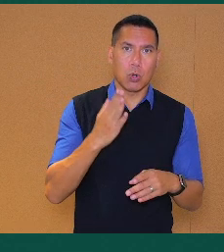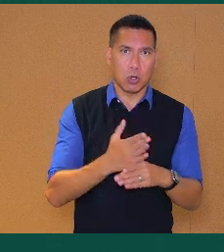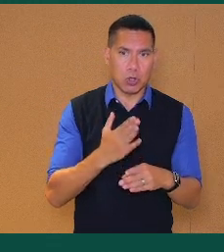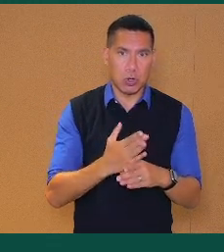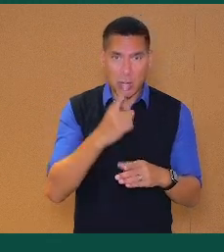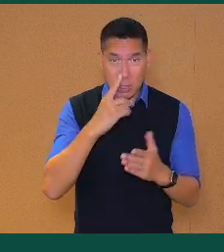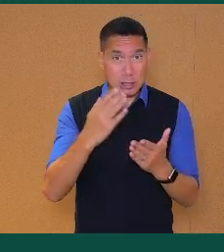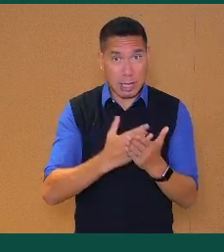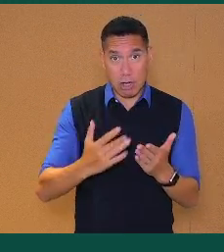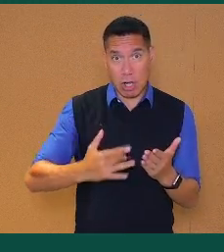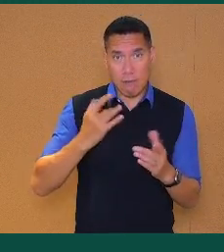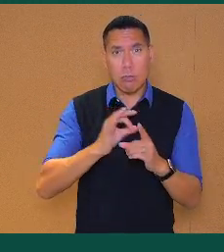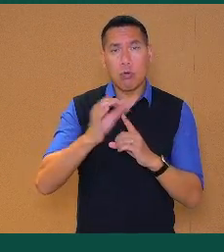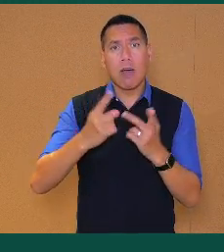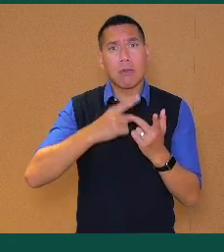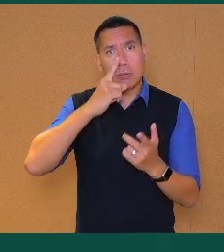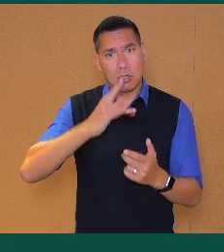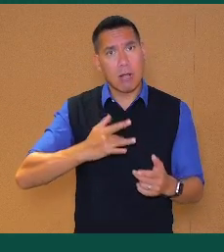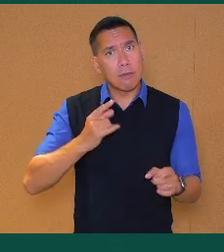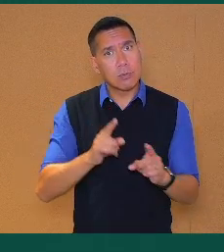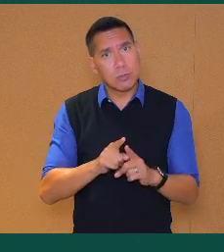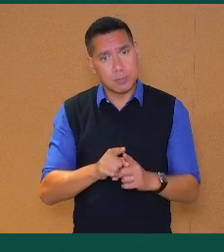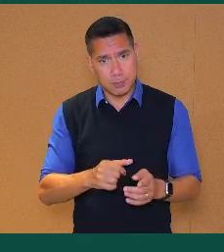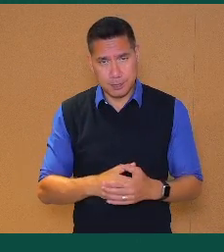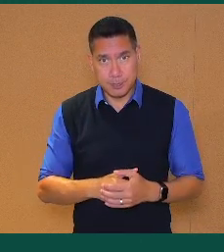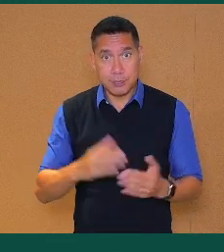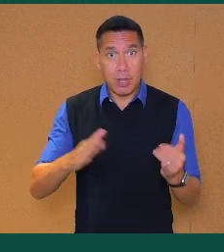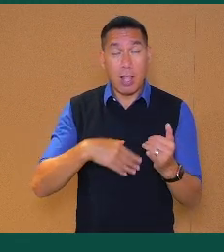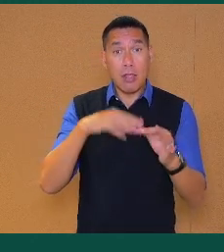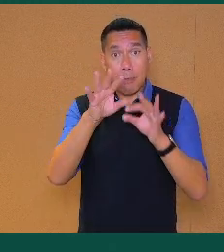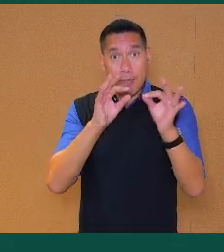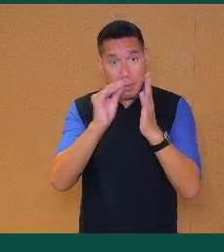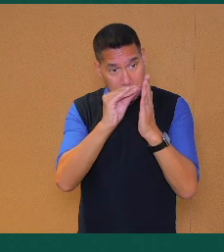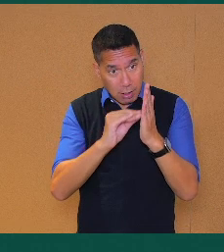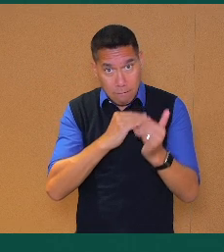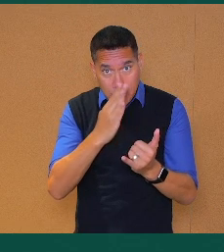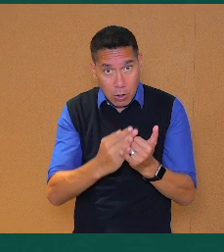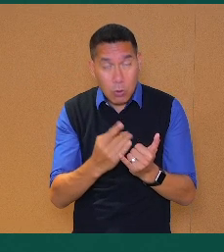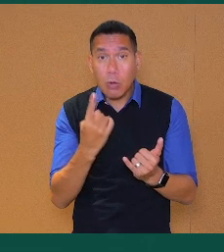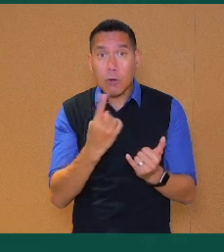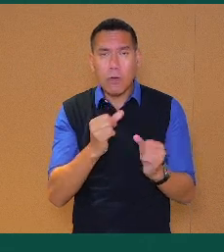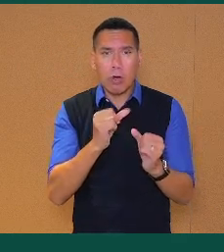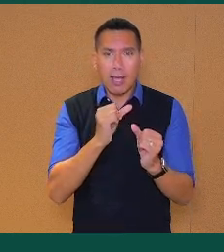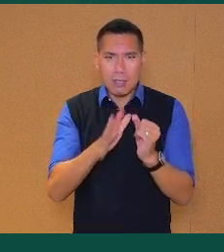can save lives and improve the lives of others. The finalists for the Outstanding Media Reporting